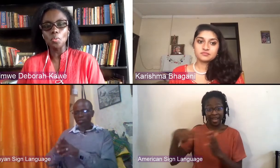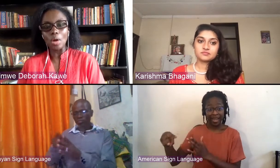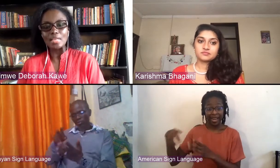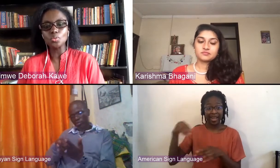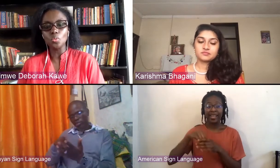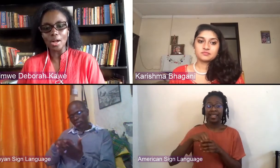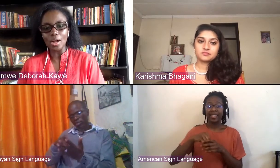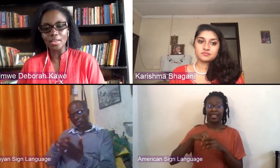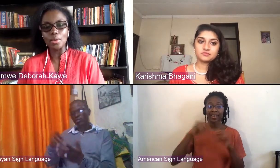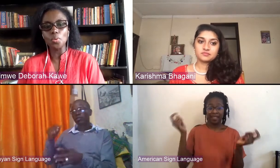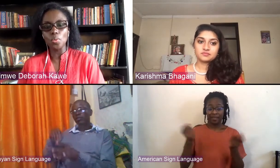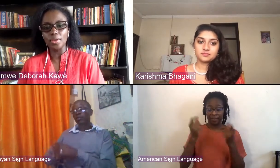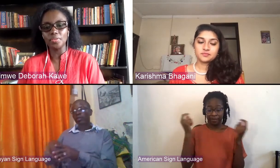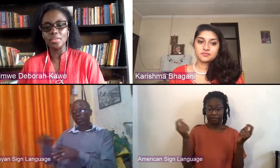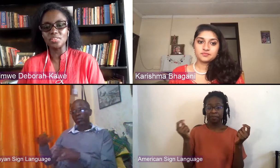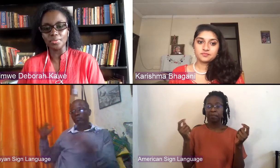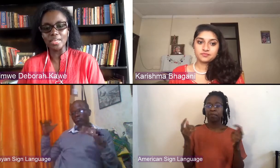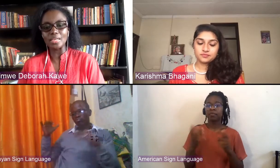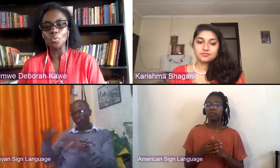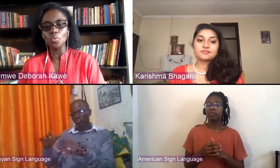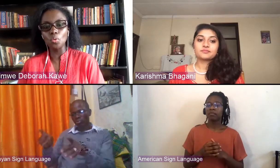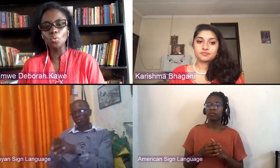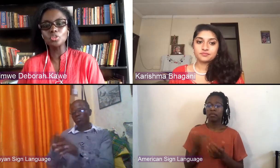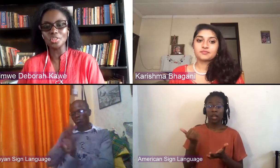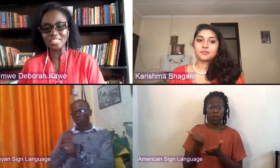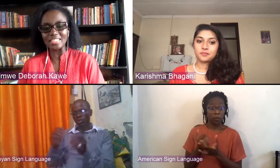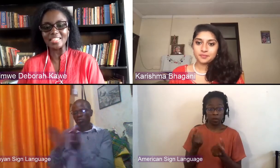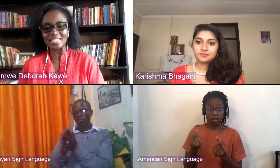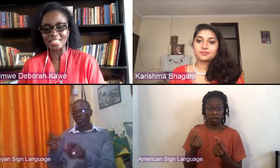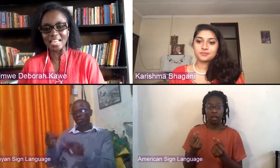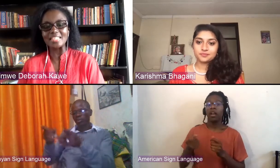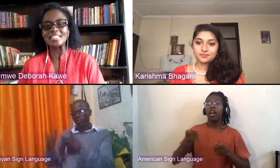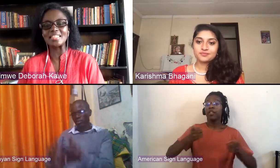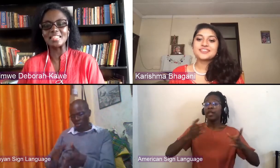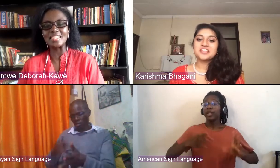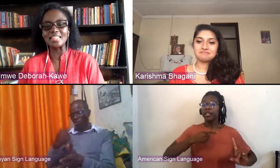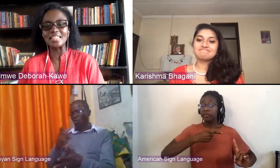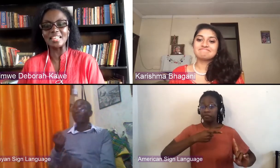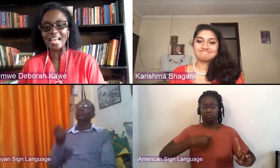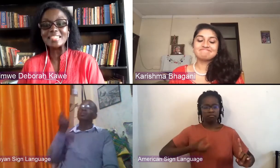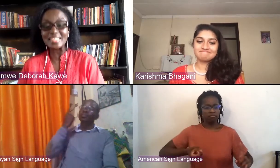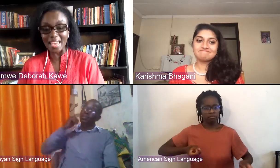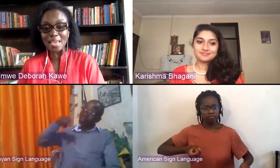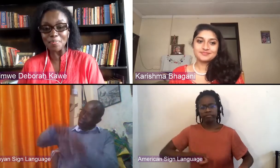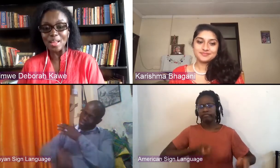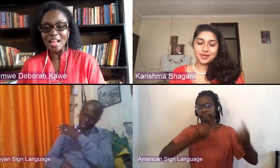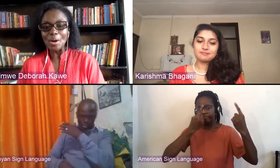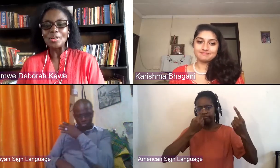was working with a director who totally understands the landscape